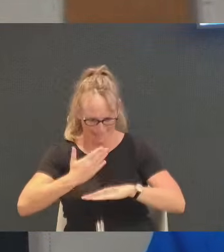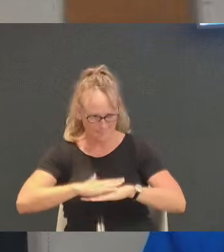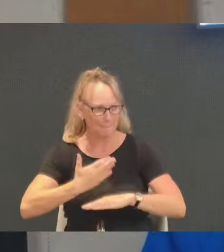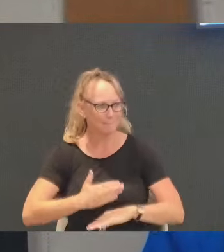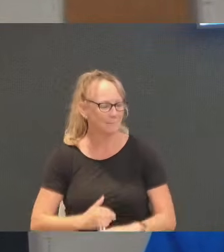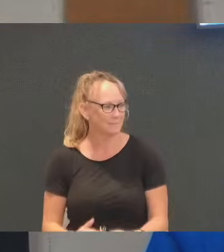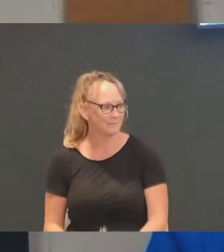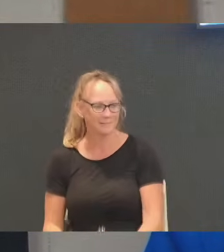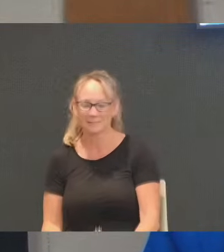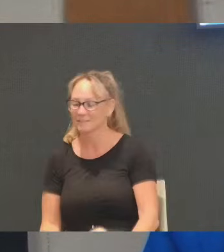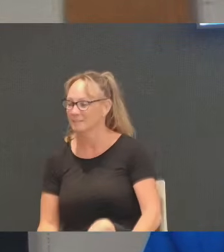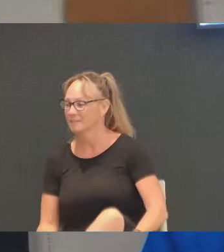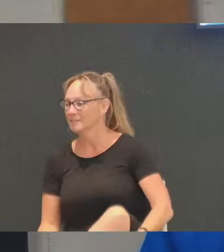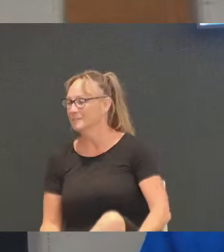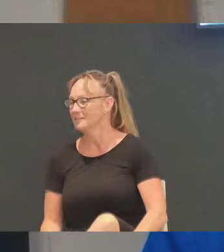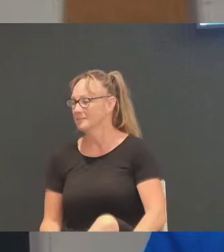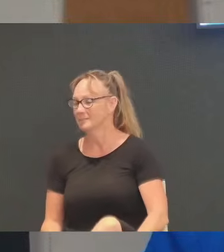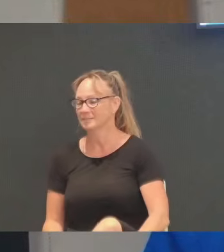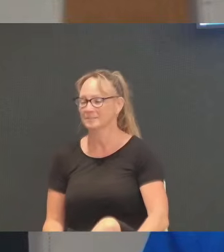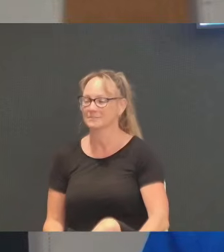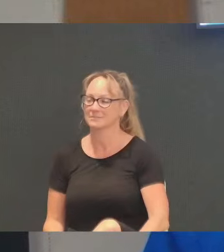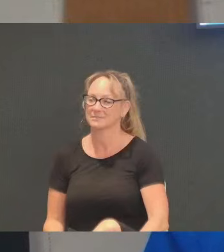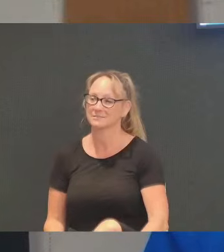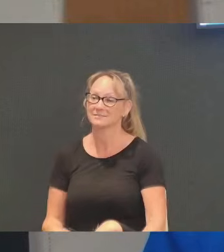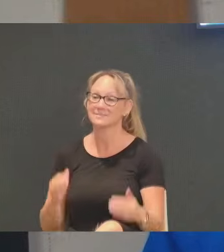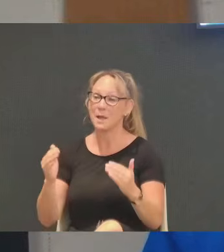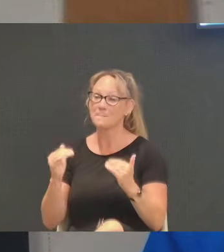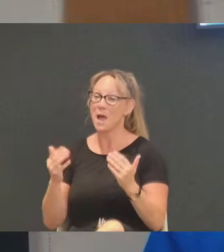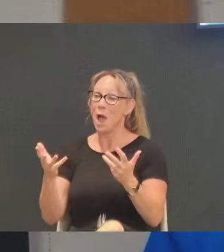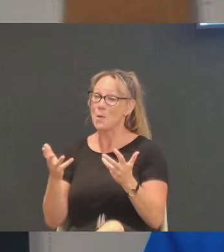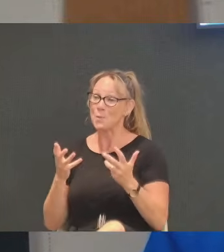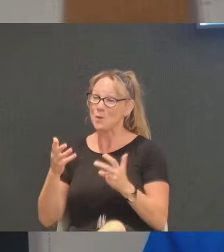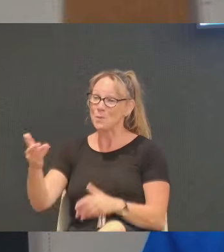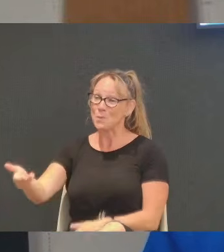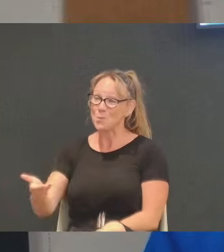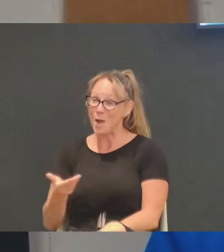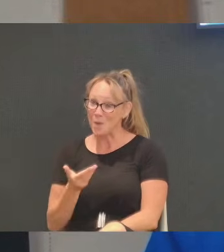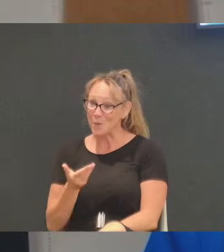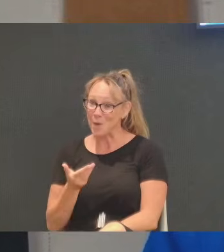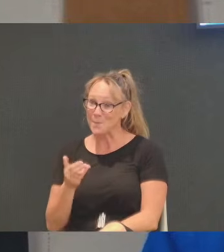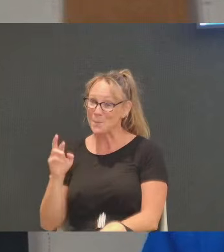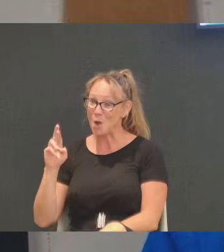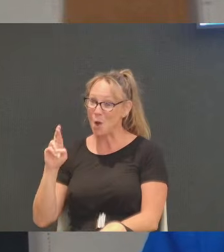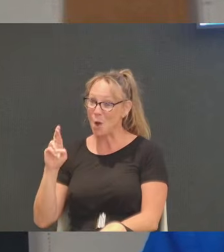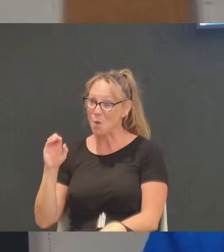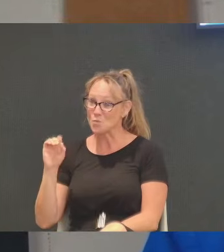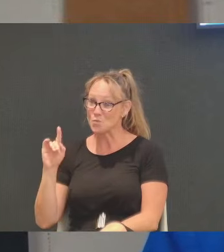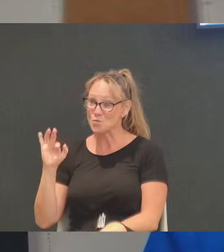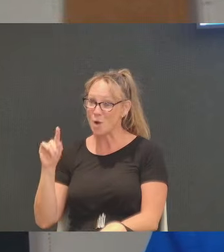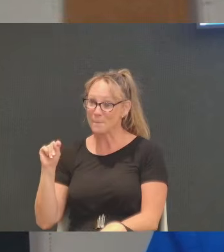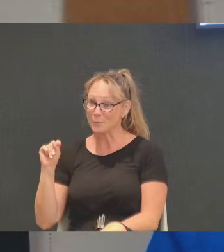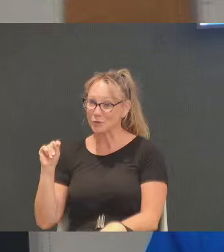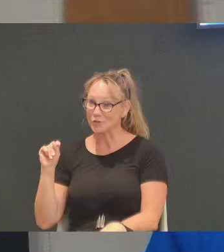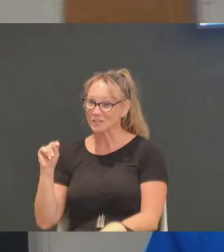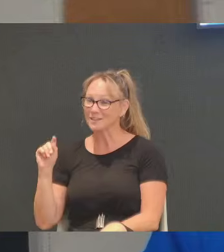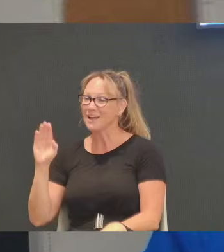Um, but I want to welcome Robert Anderson. I think he think you like to be called Bob Anderson. It